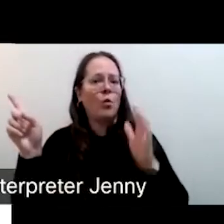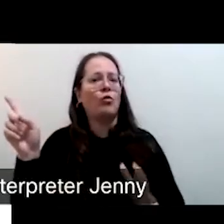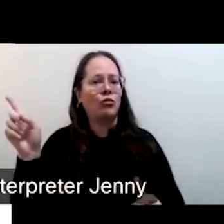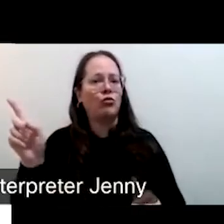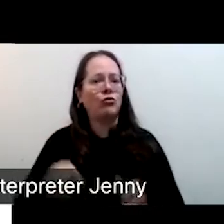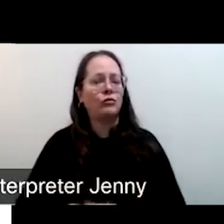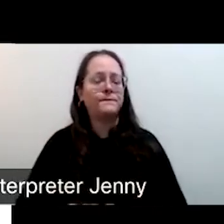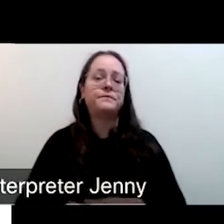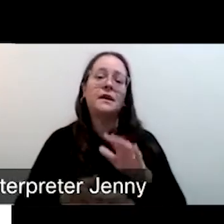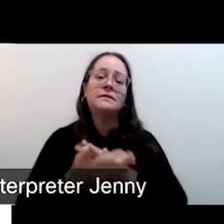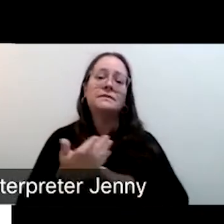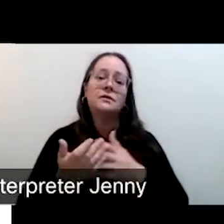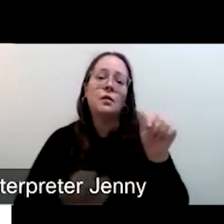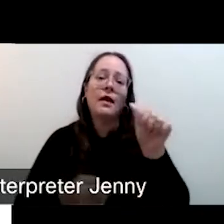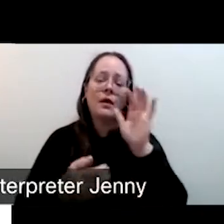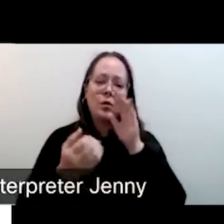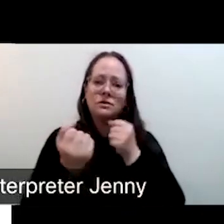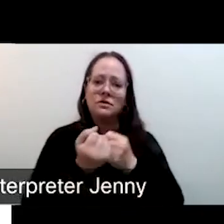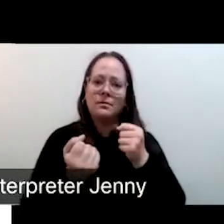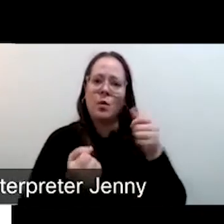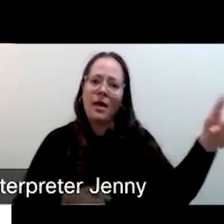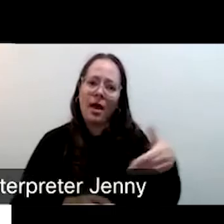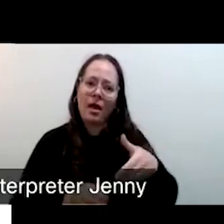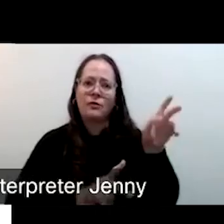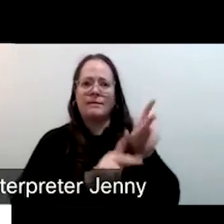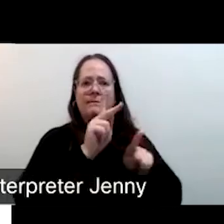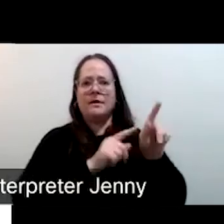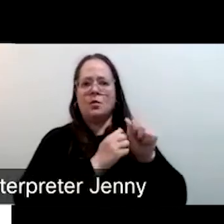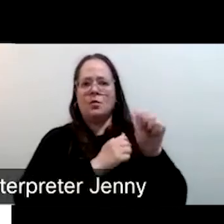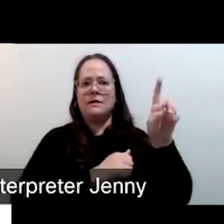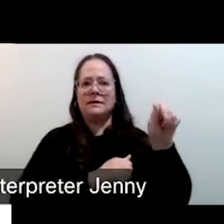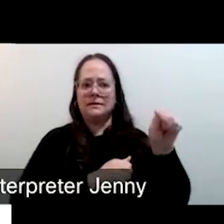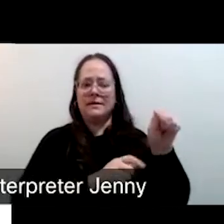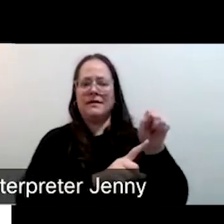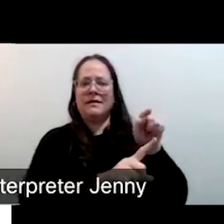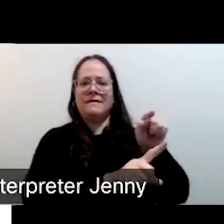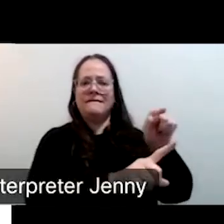Schedule A supports hiring for persons with disabilities, specifically individuals that